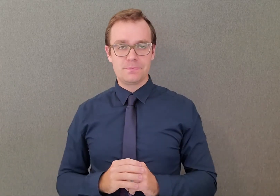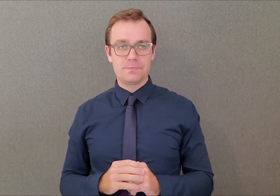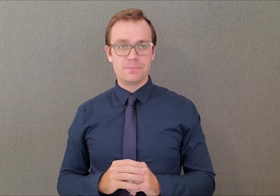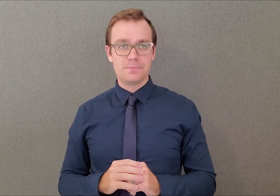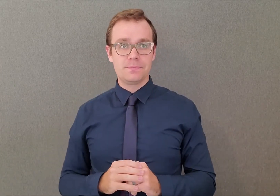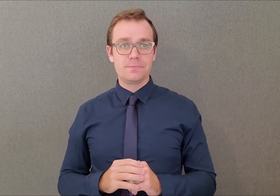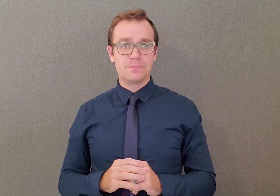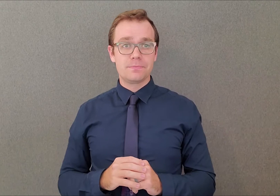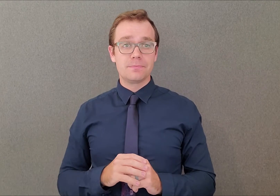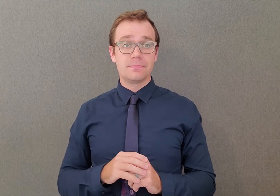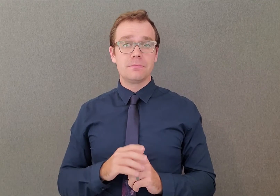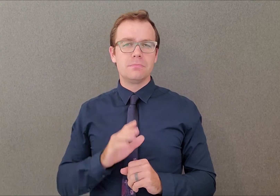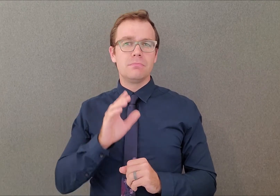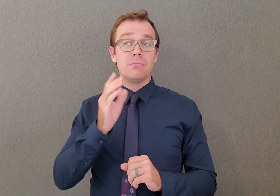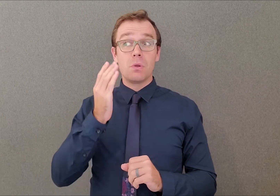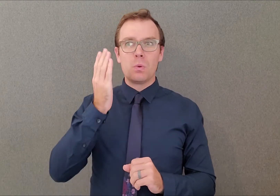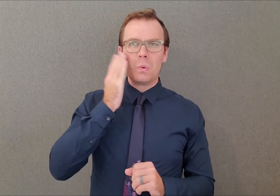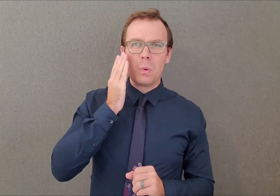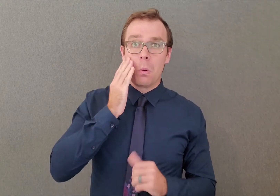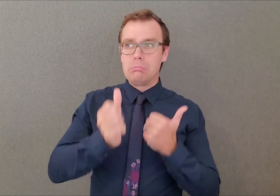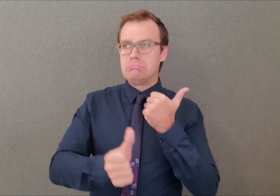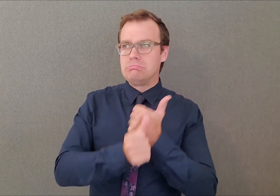Be aware of what hazards may exist in your community.